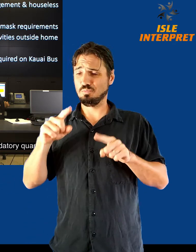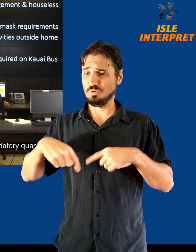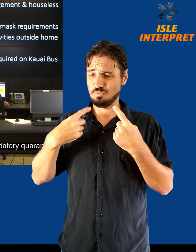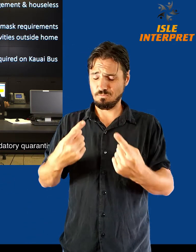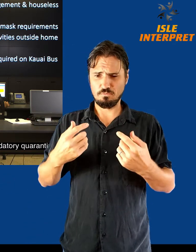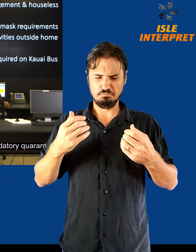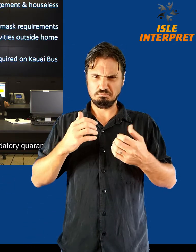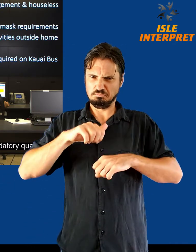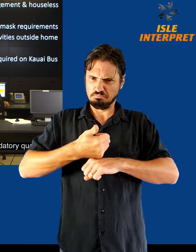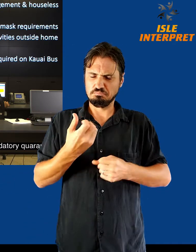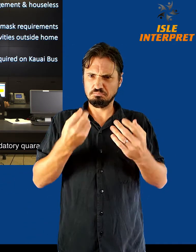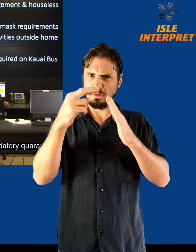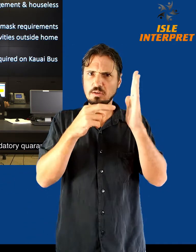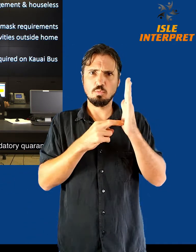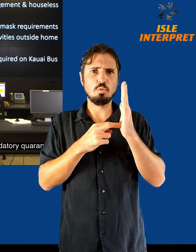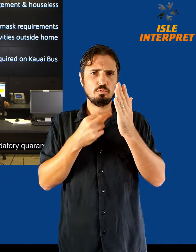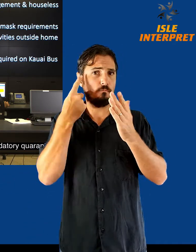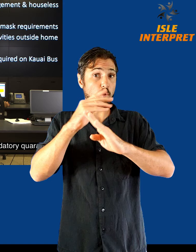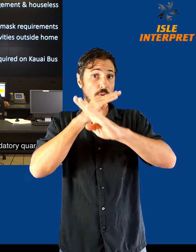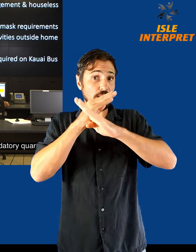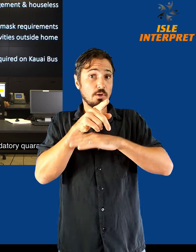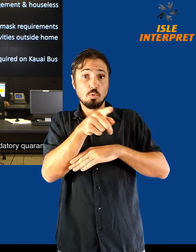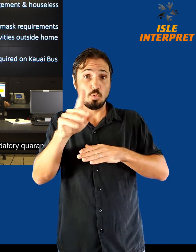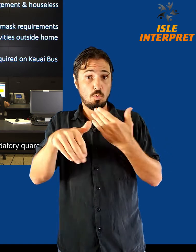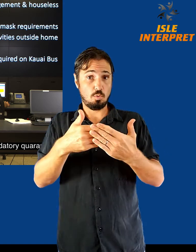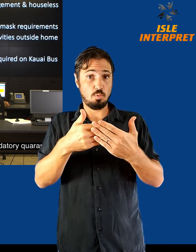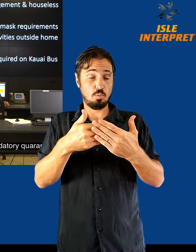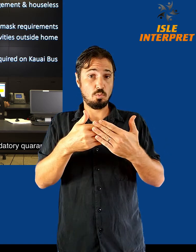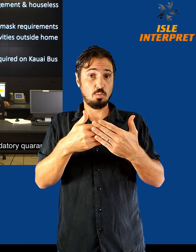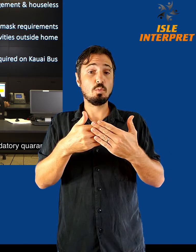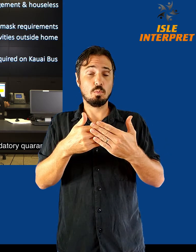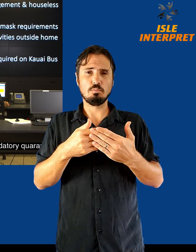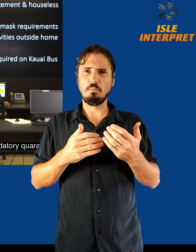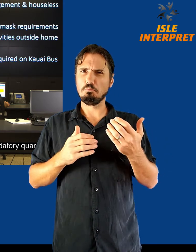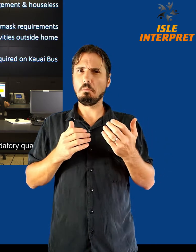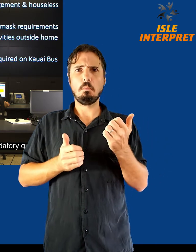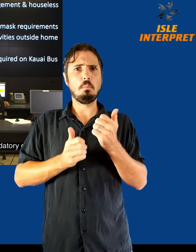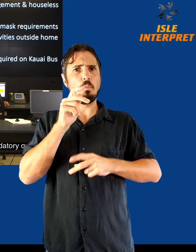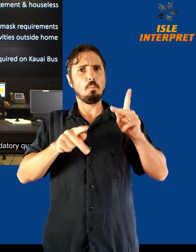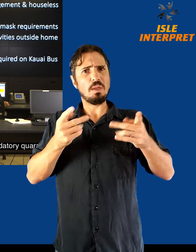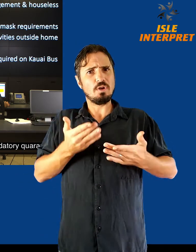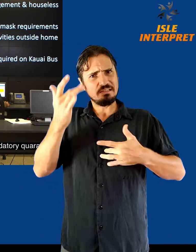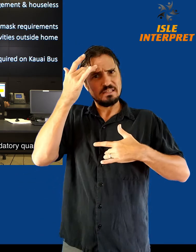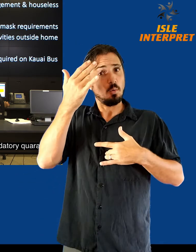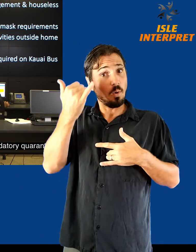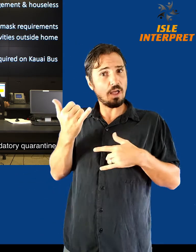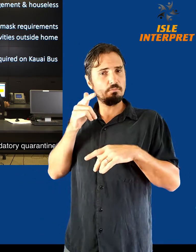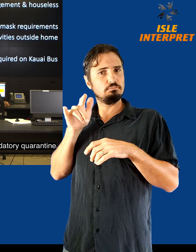Most of our cases here on Kaua‘i have been travel-related, and with the mandatory quarantine rule, we’ve seen a decline in those cases.